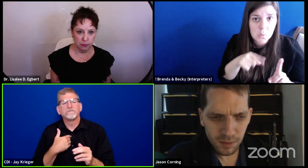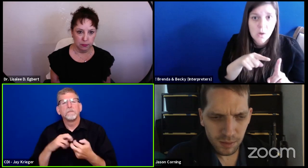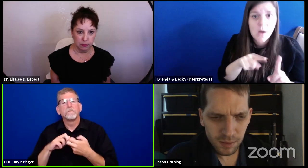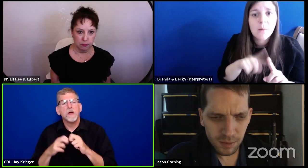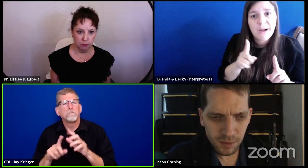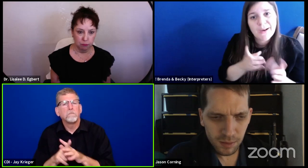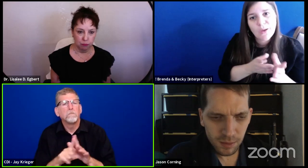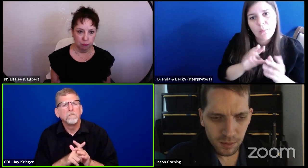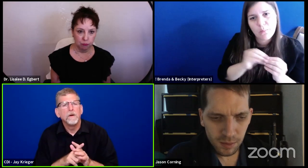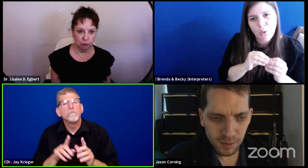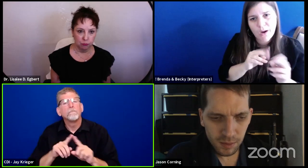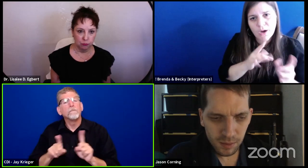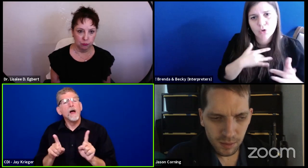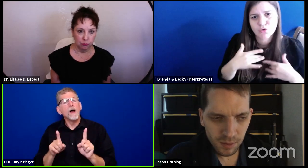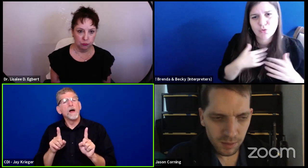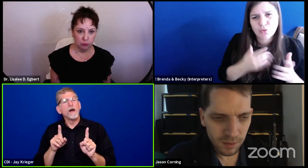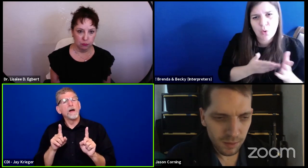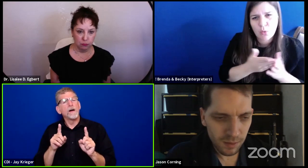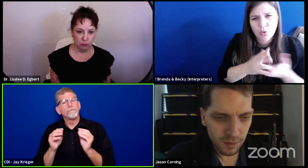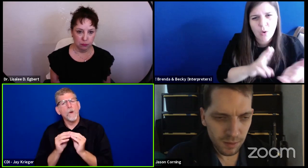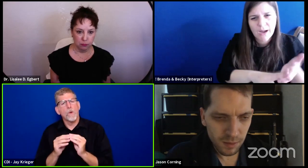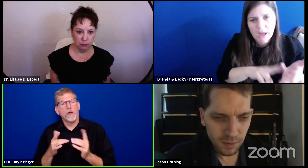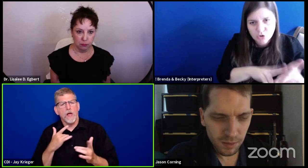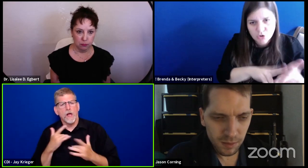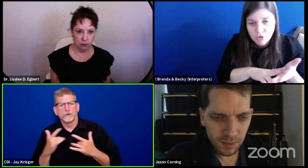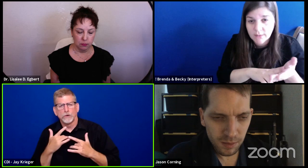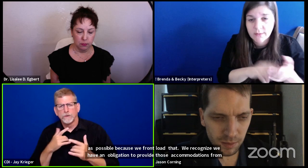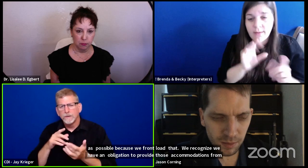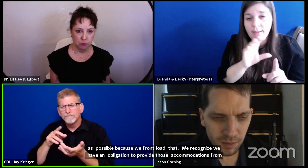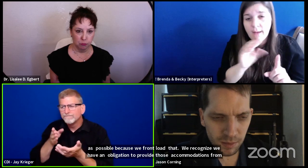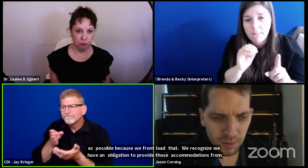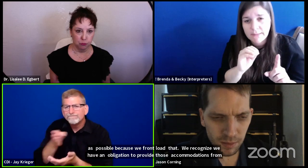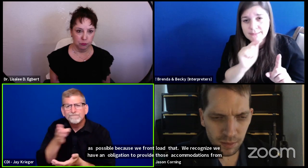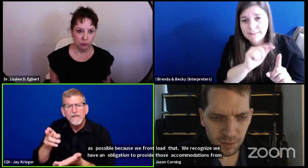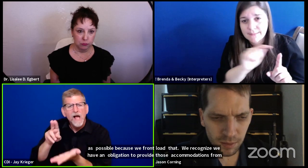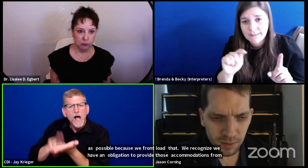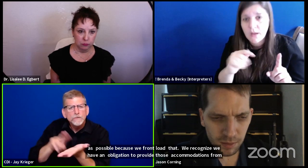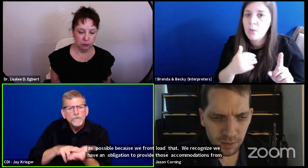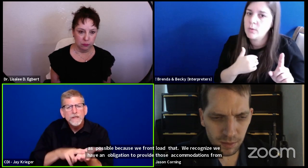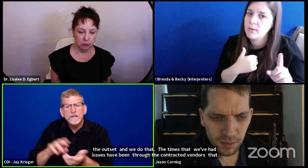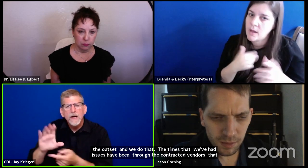worked with, and we've had extensive communications with Director Brick about that.